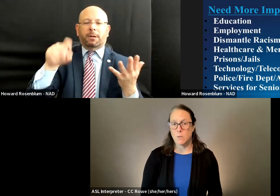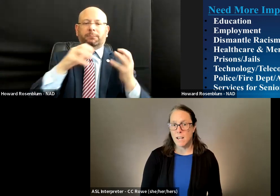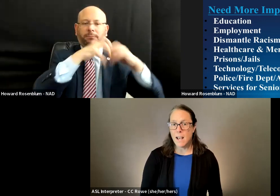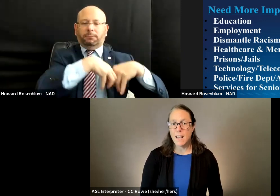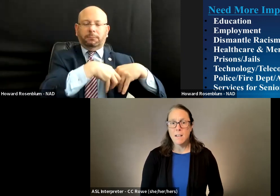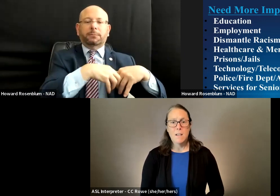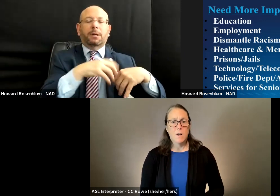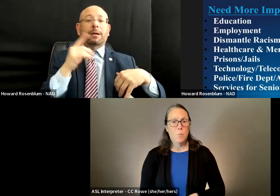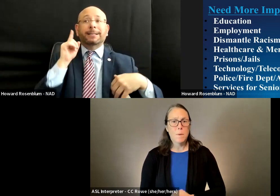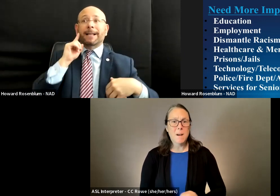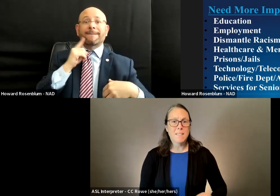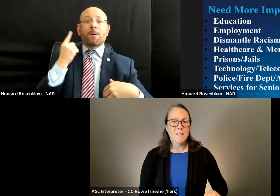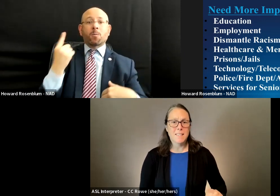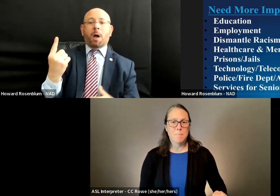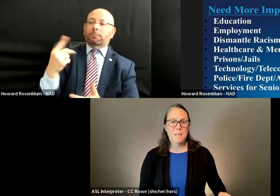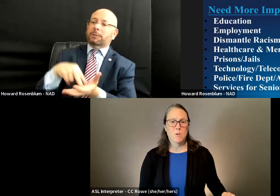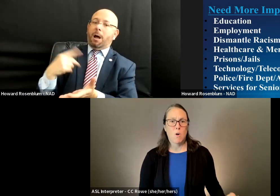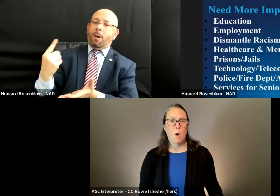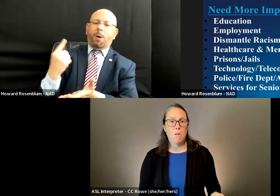racism and sexism